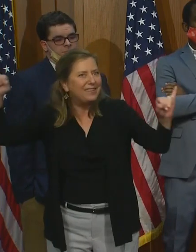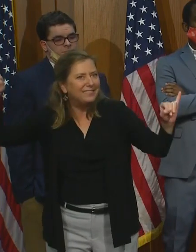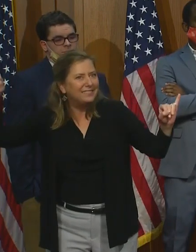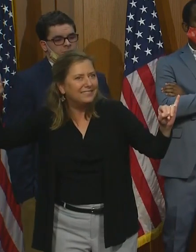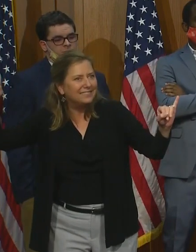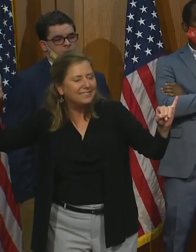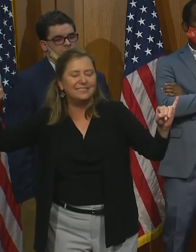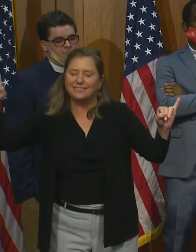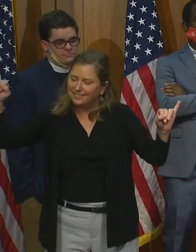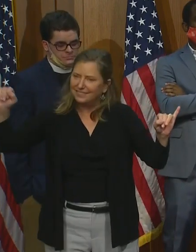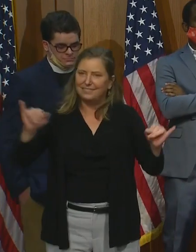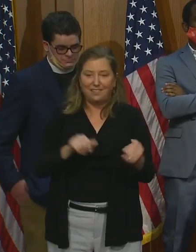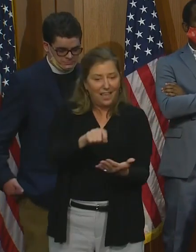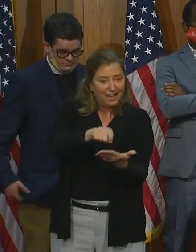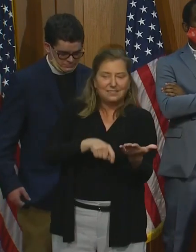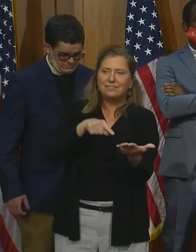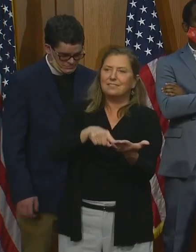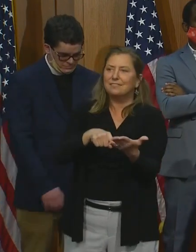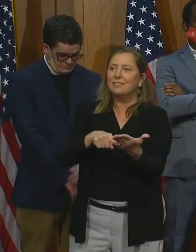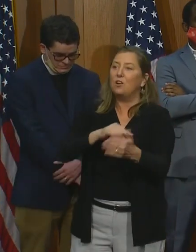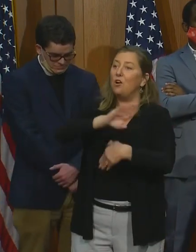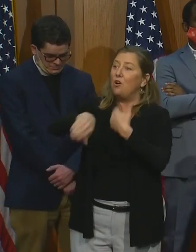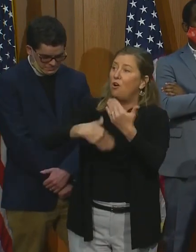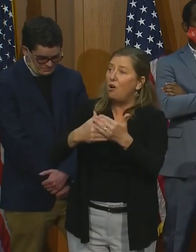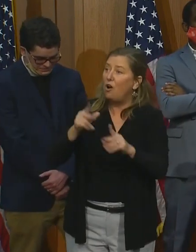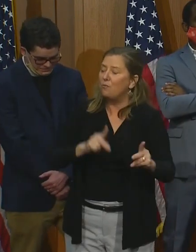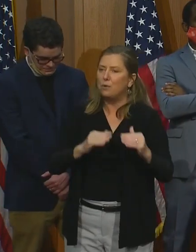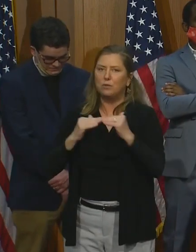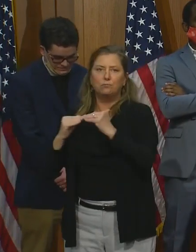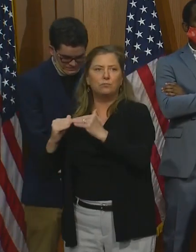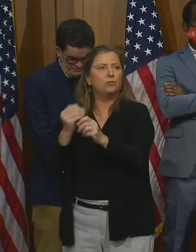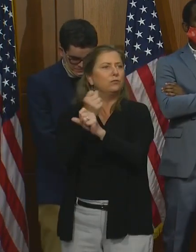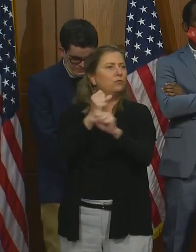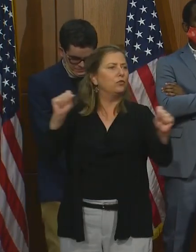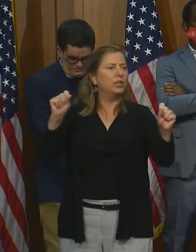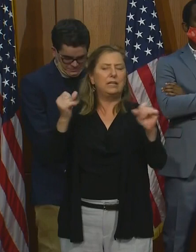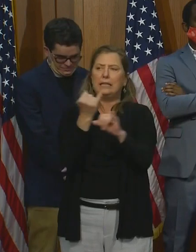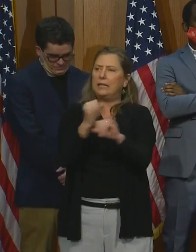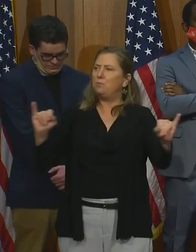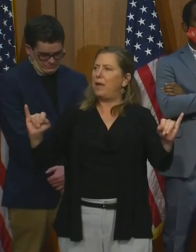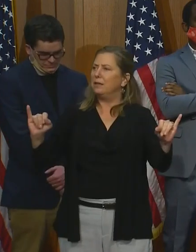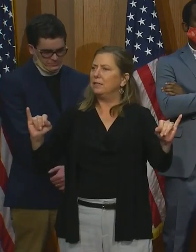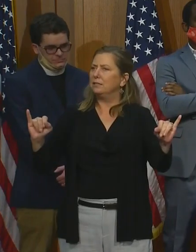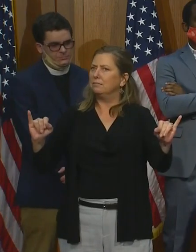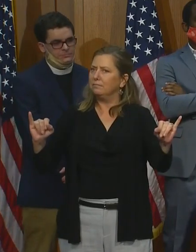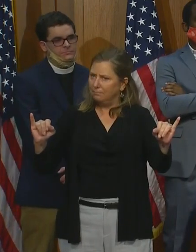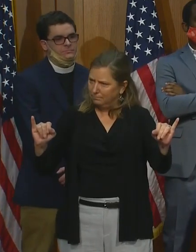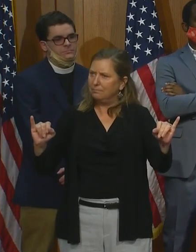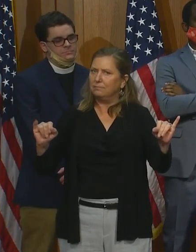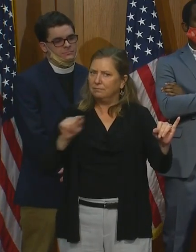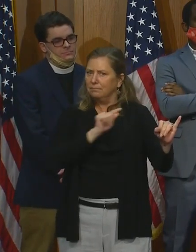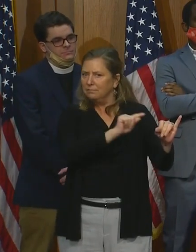BEFORE THE UNITED STATES DECLARED INDEPENDENCE IT SAID